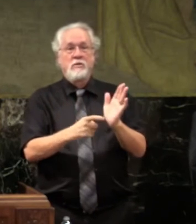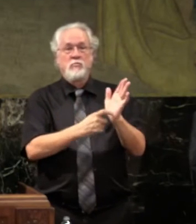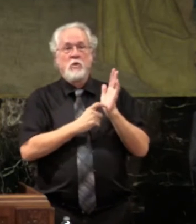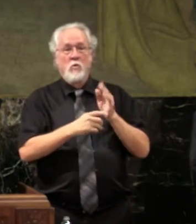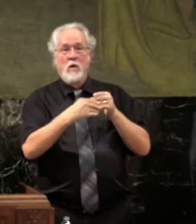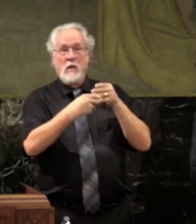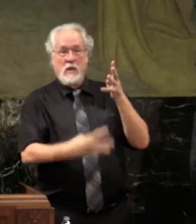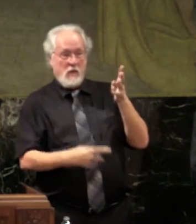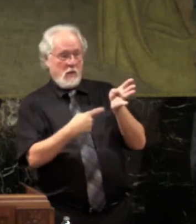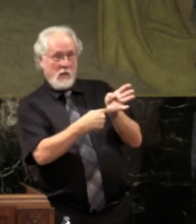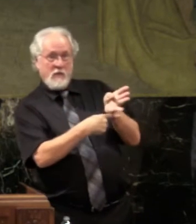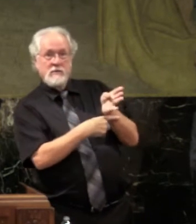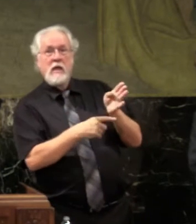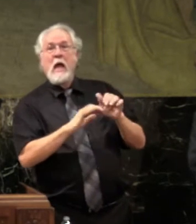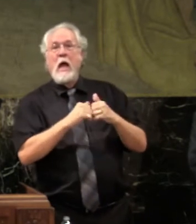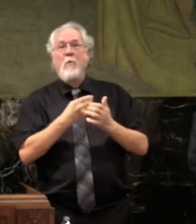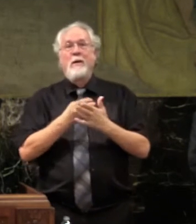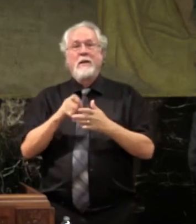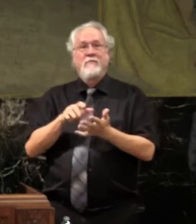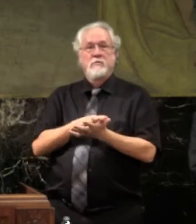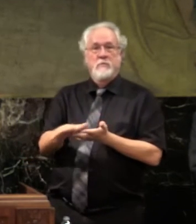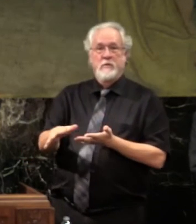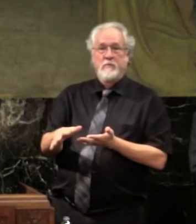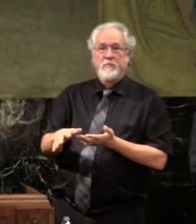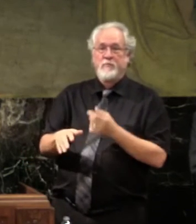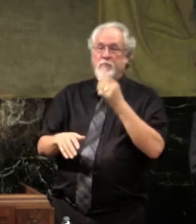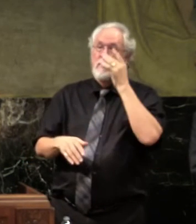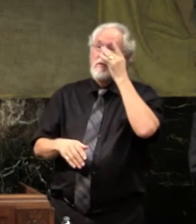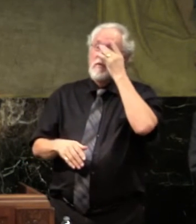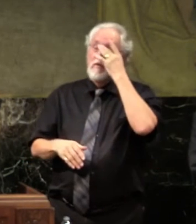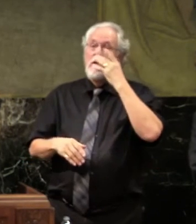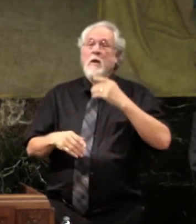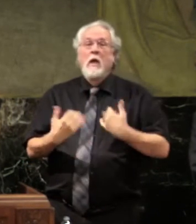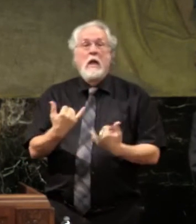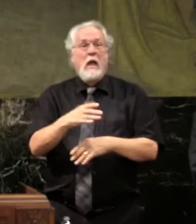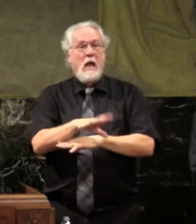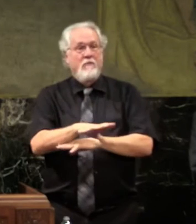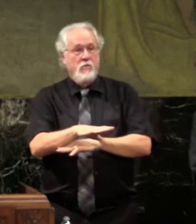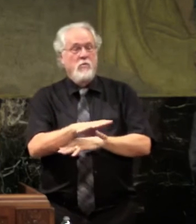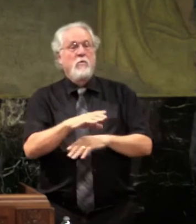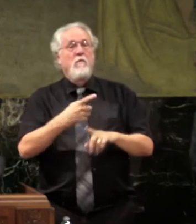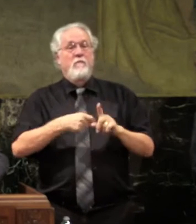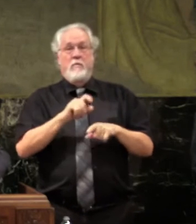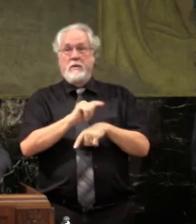set forth how the money had to be spent this afternoon based on the task force previous